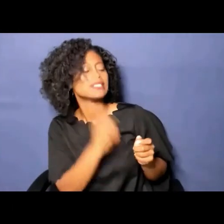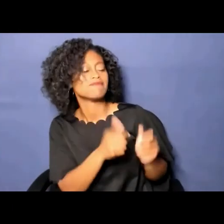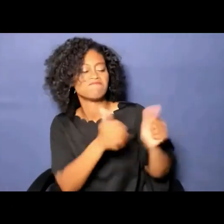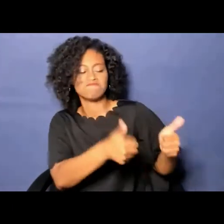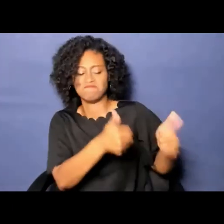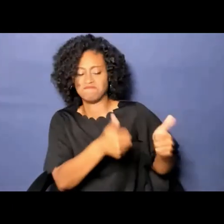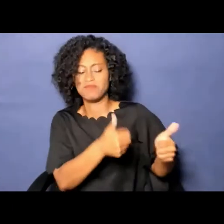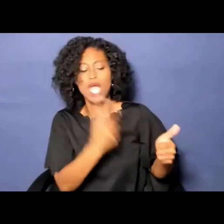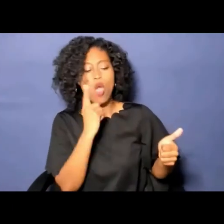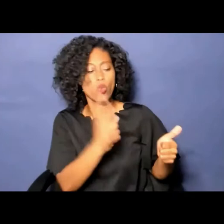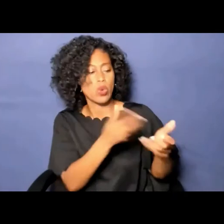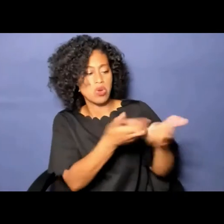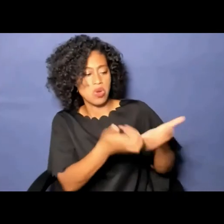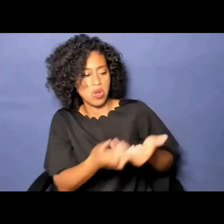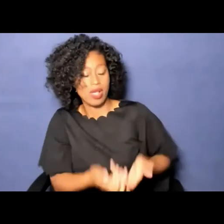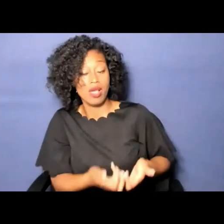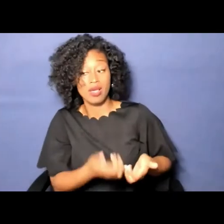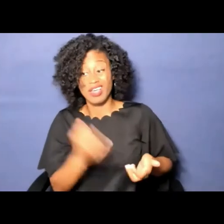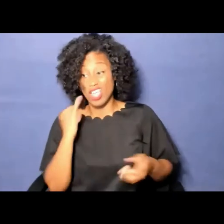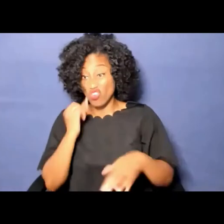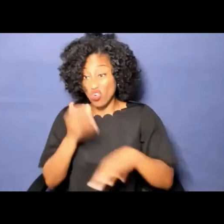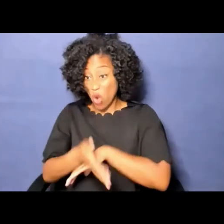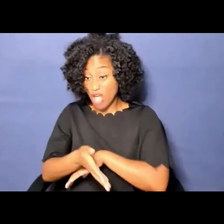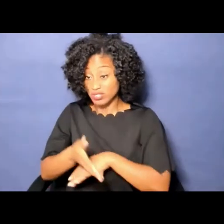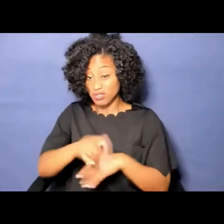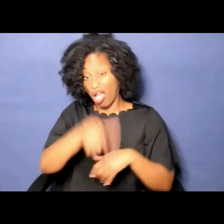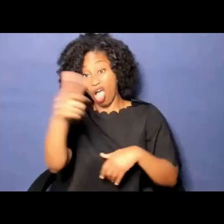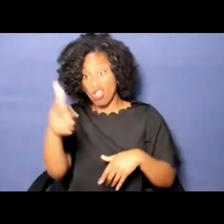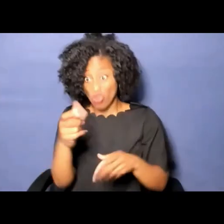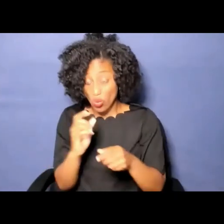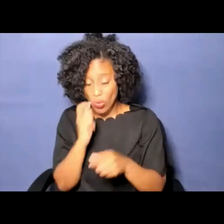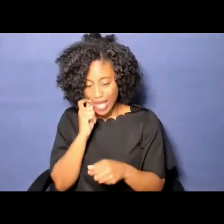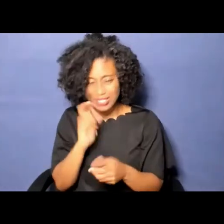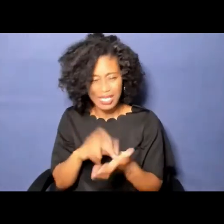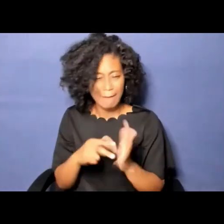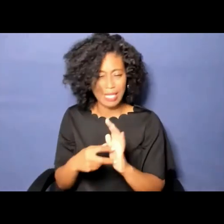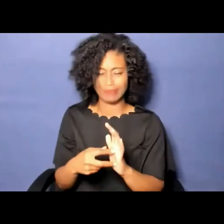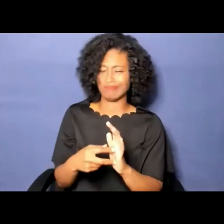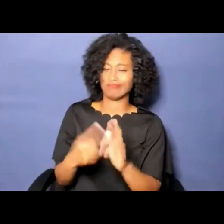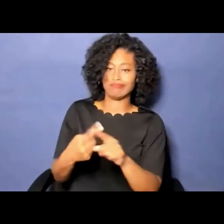which leads to differential recognition biases.